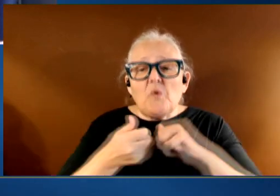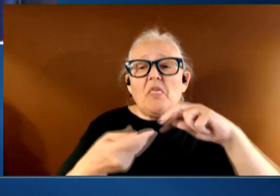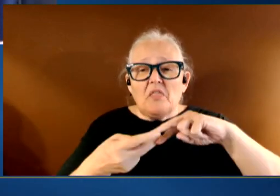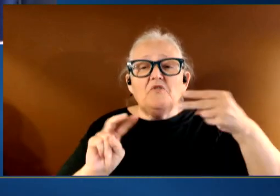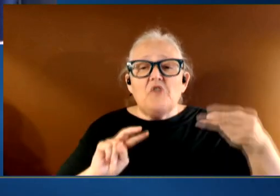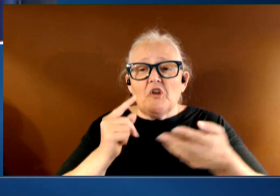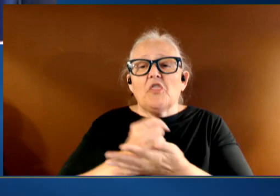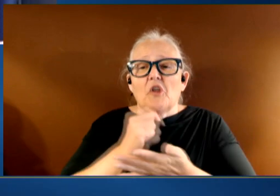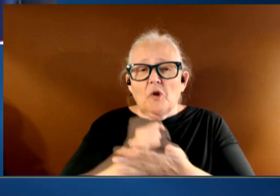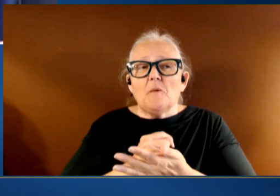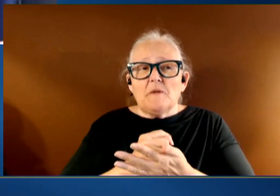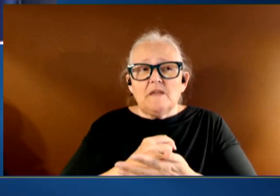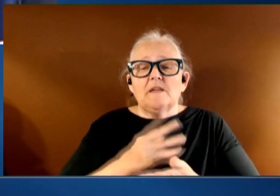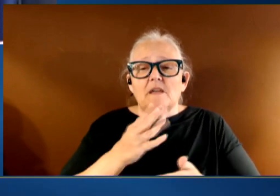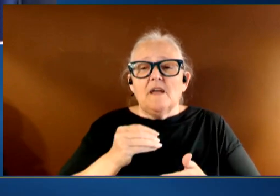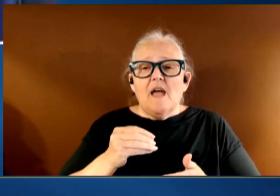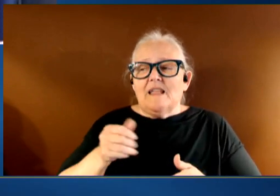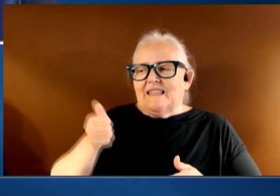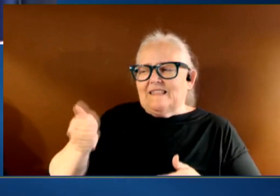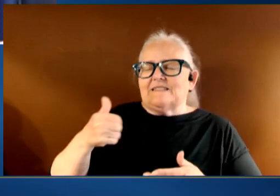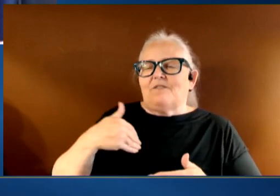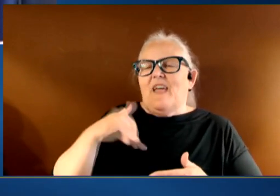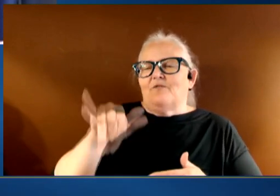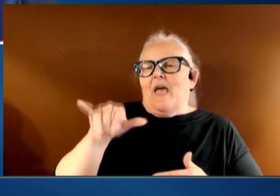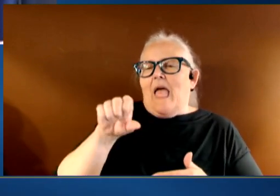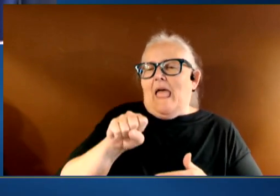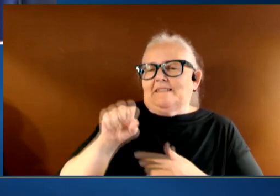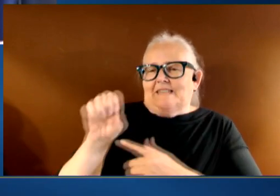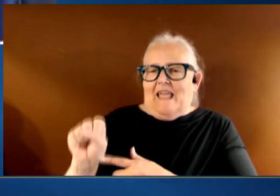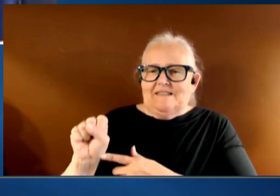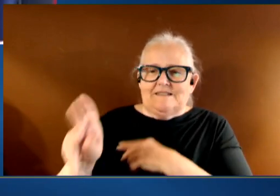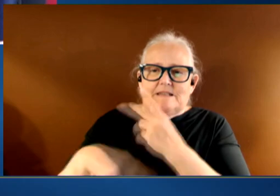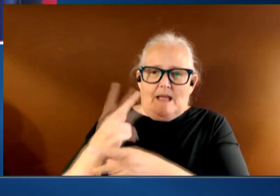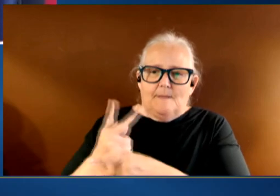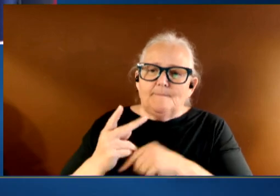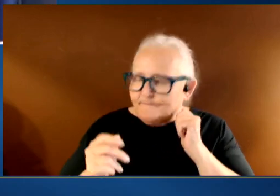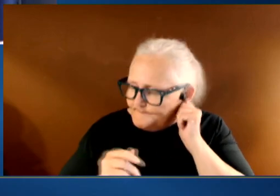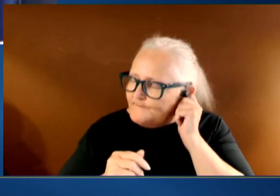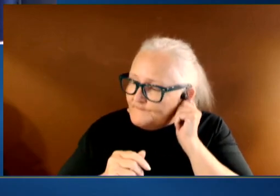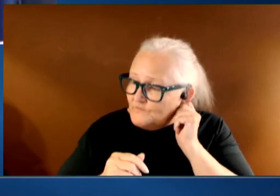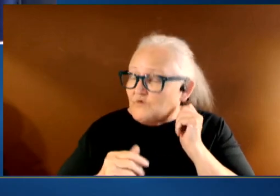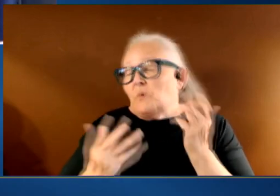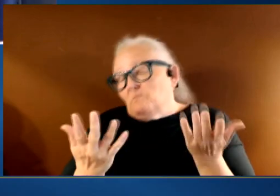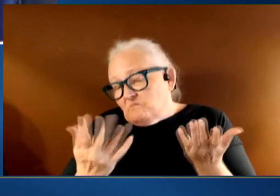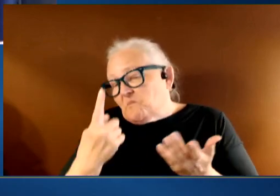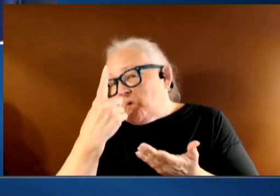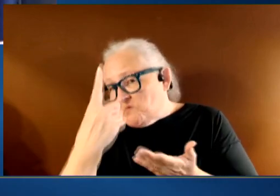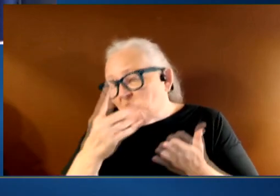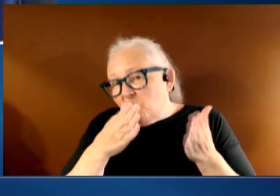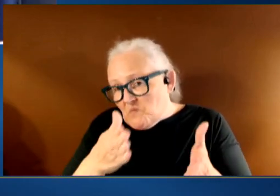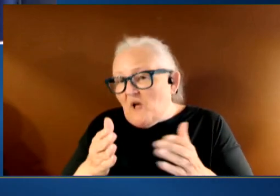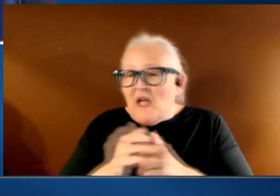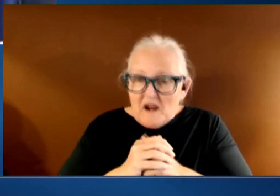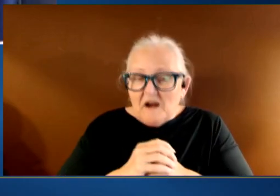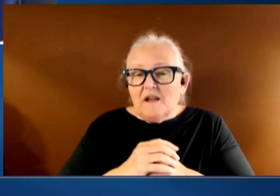and he has SS. So yes, I mean, that's one way. I mean, I think we can spread the word is that,